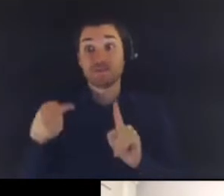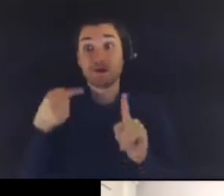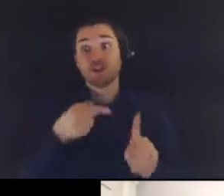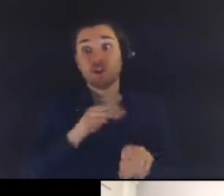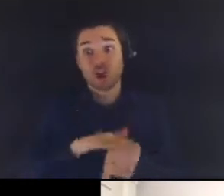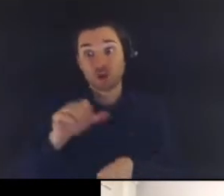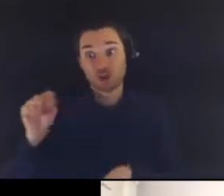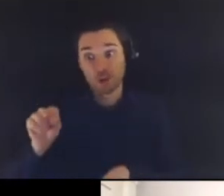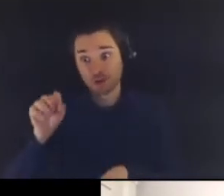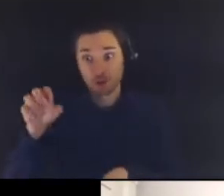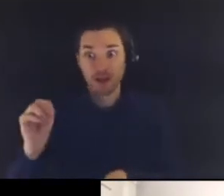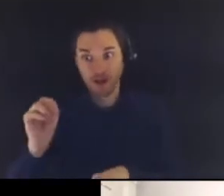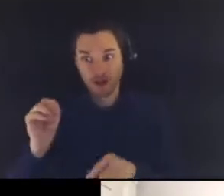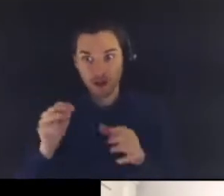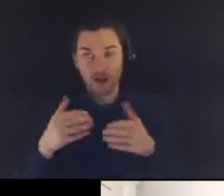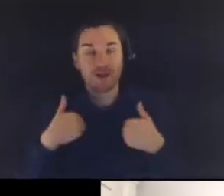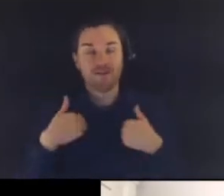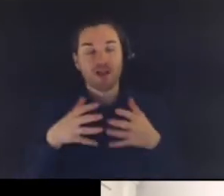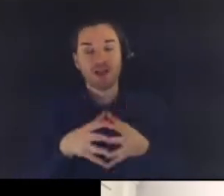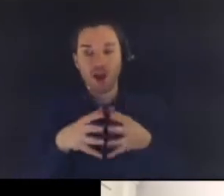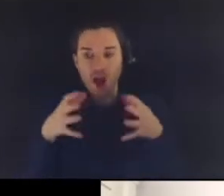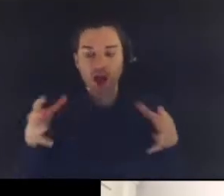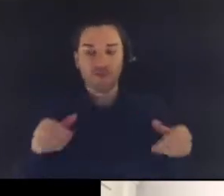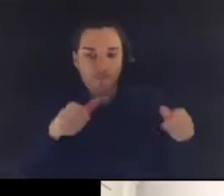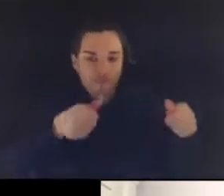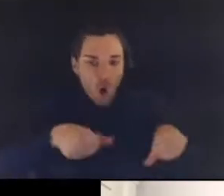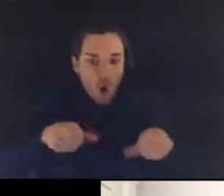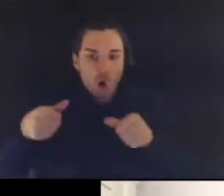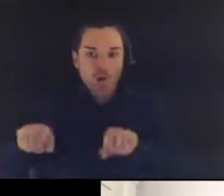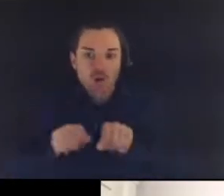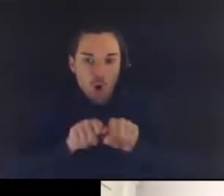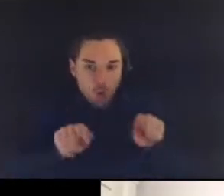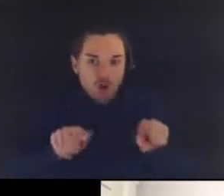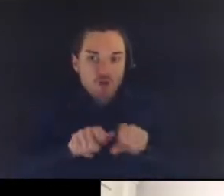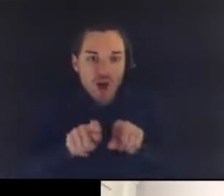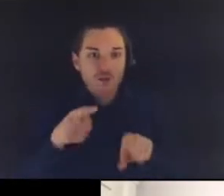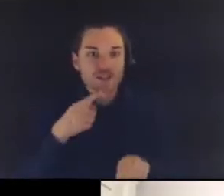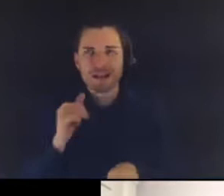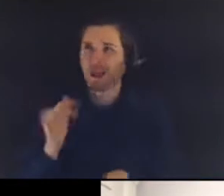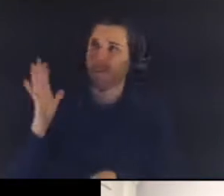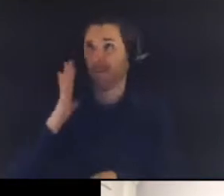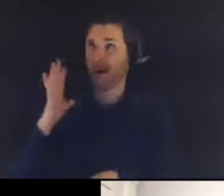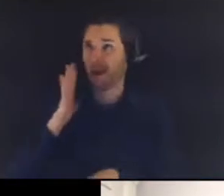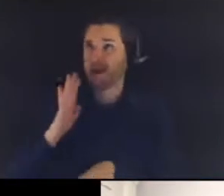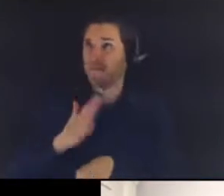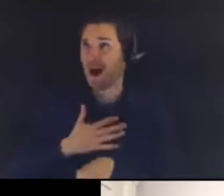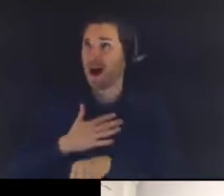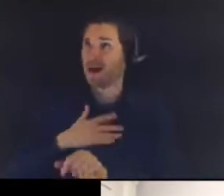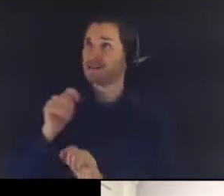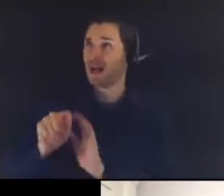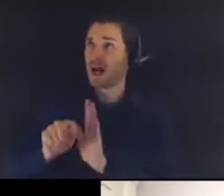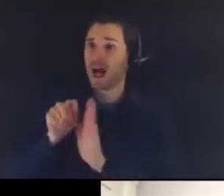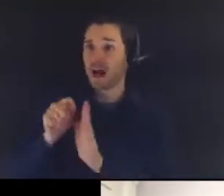lot of posts going around saying Back in my day, we did not have autism. Back in my day